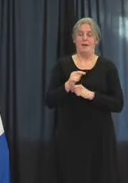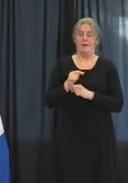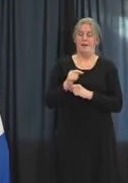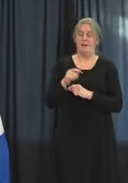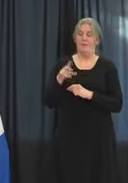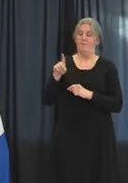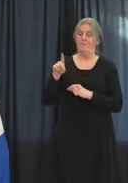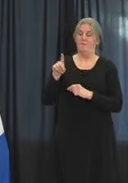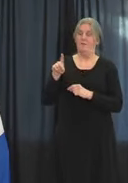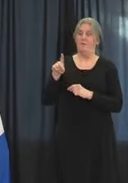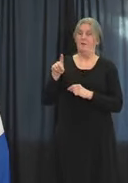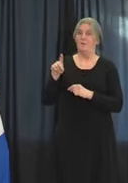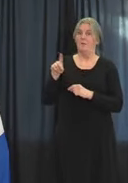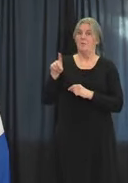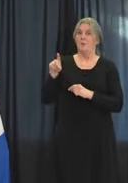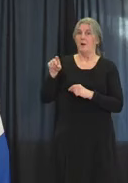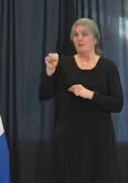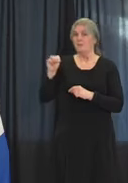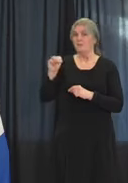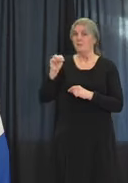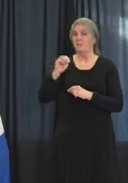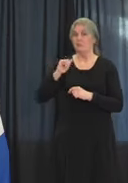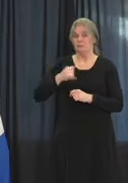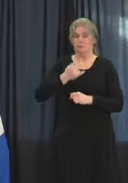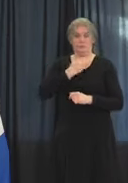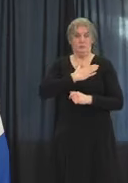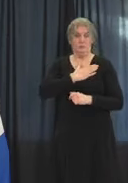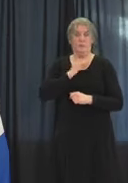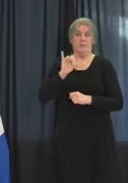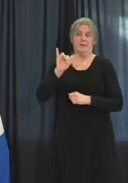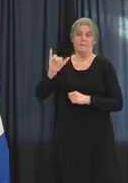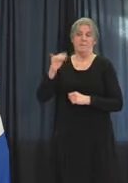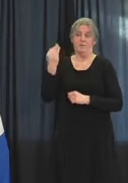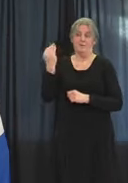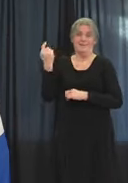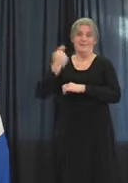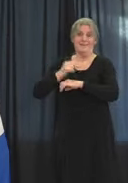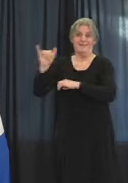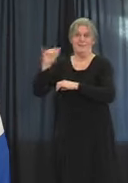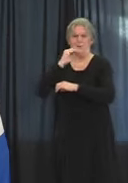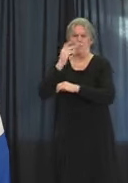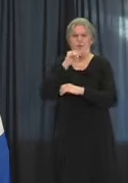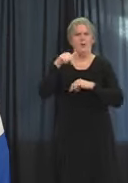isolate for 14 days, why can't healthcare workers as well? This was the concern of the